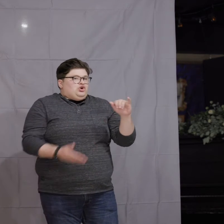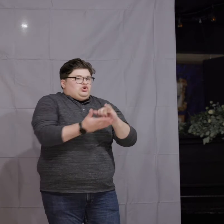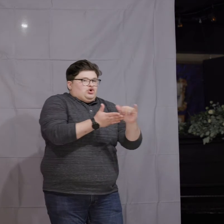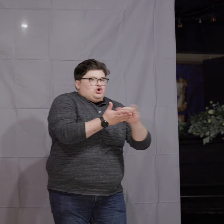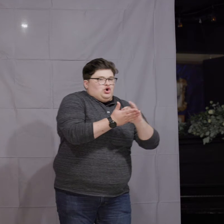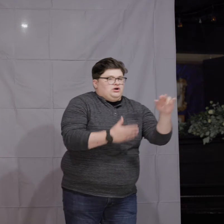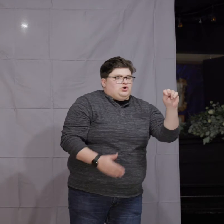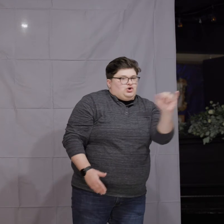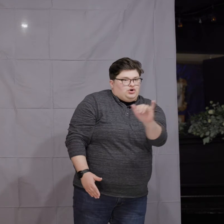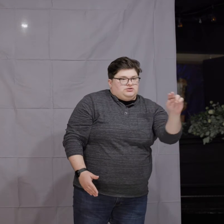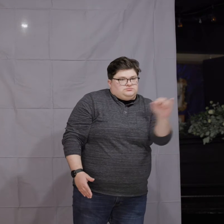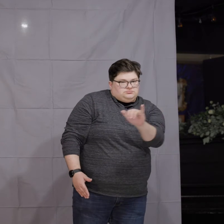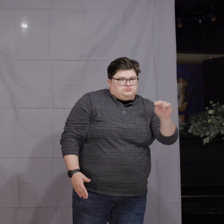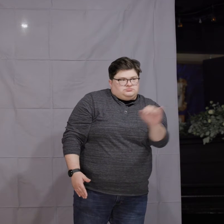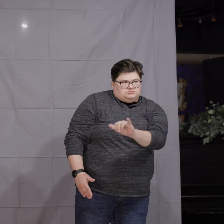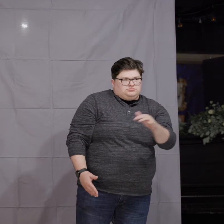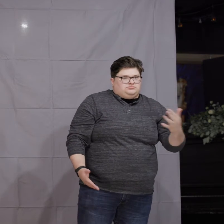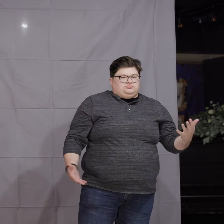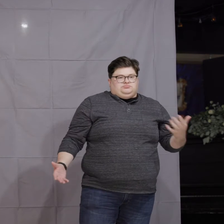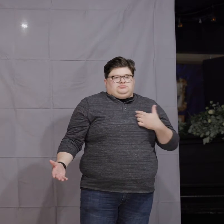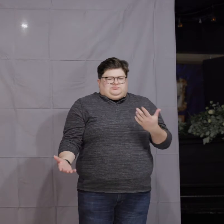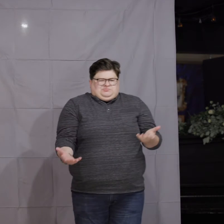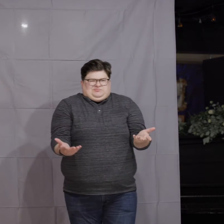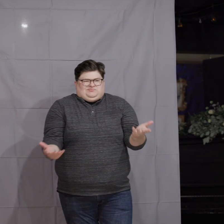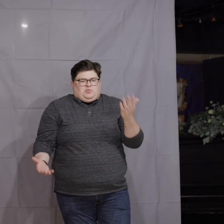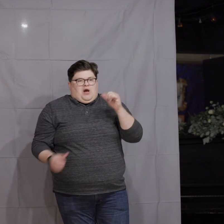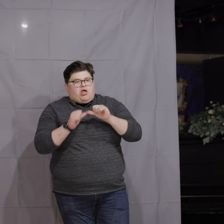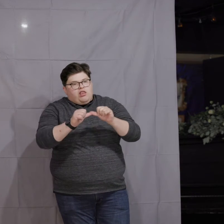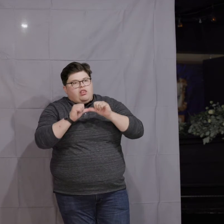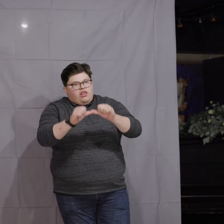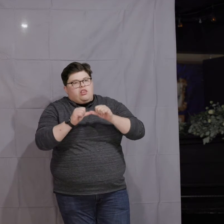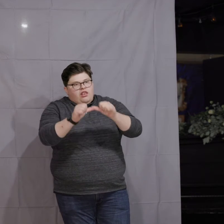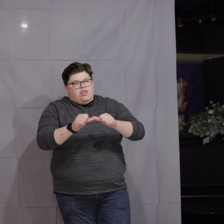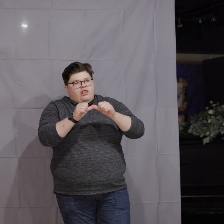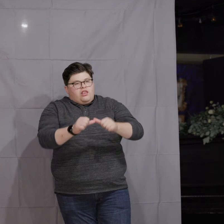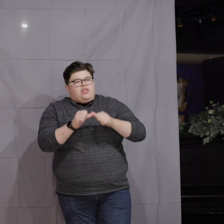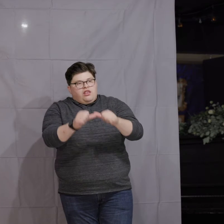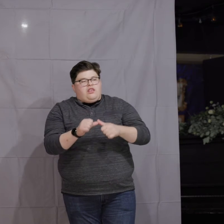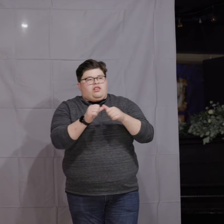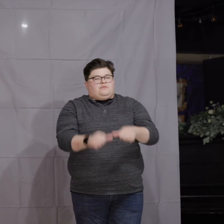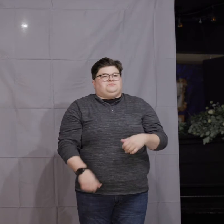over and over again, and then New York, N-Y-N-Y, and I thought, I wonder why it keeps being persistent about these specific letters.